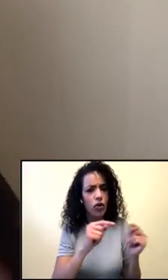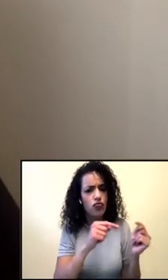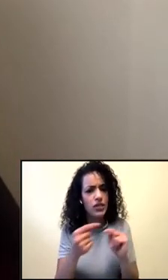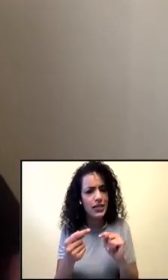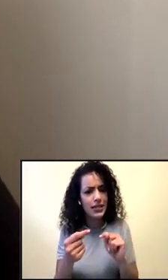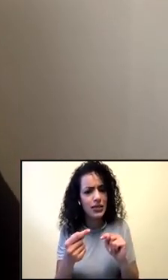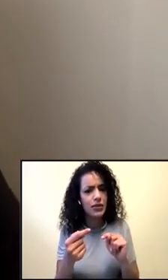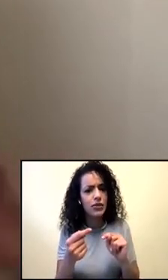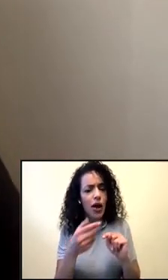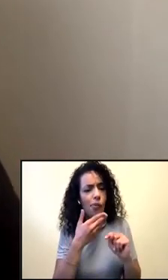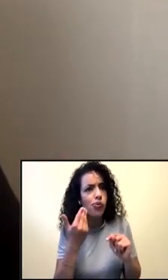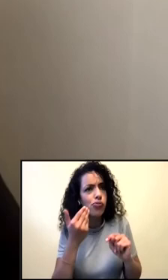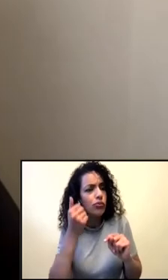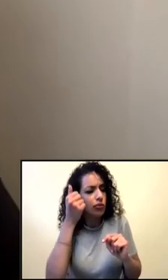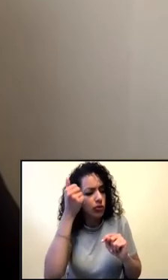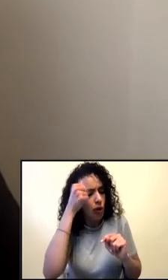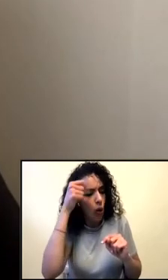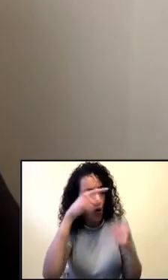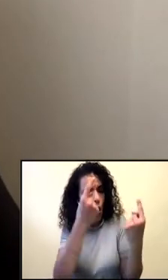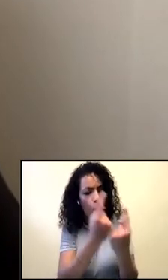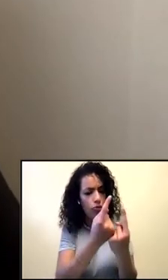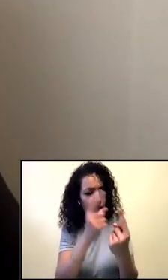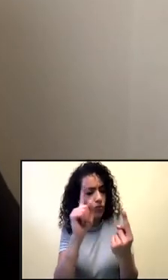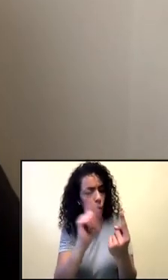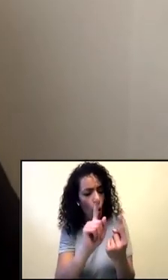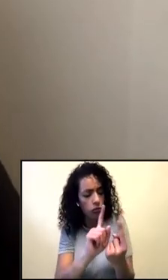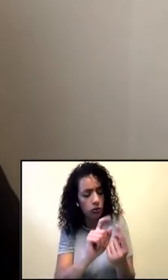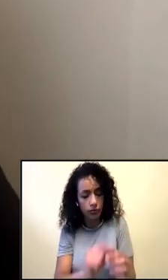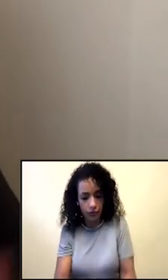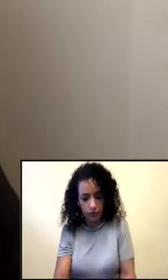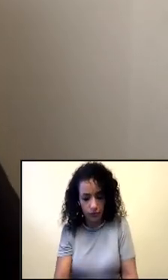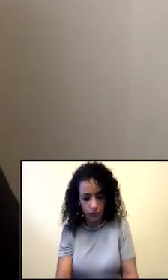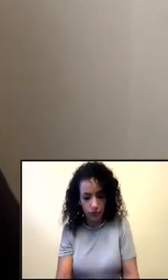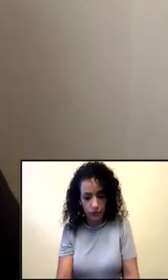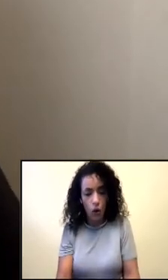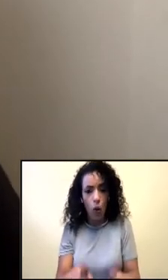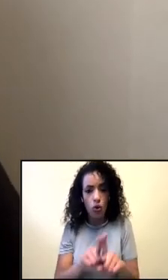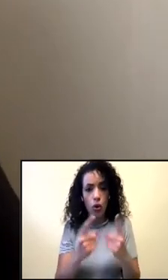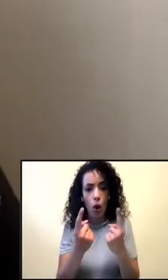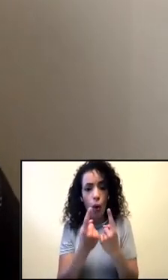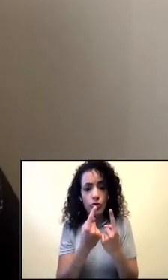knowing what these objects are. And also even the objects themselves because they're not being used,